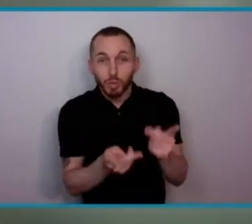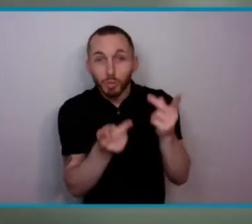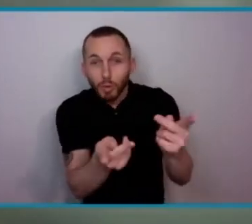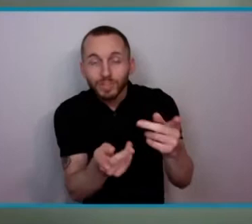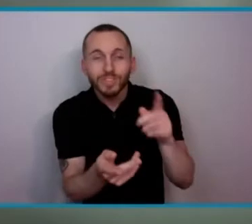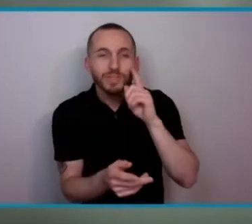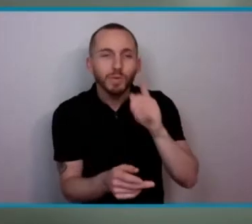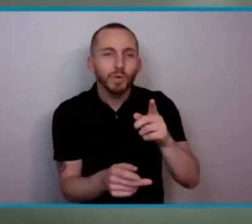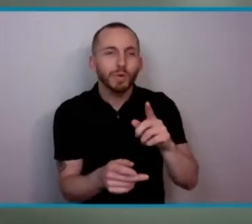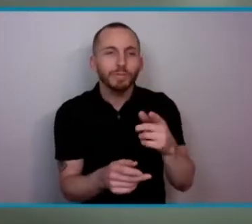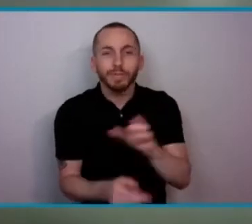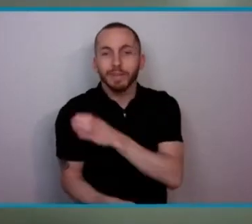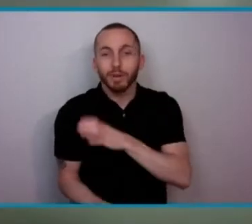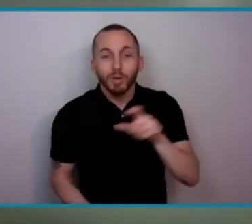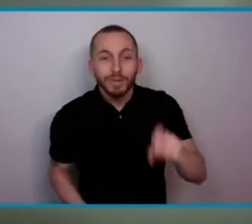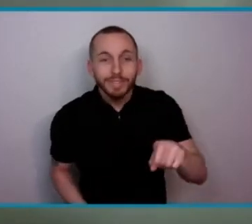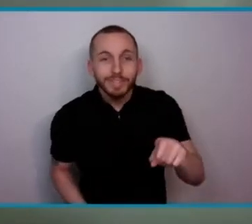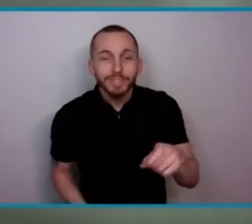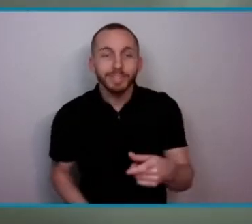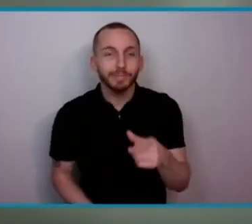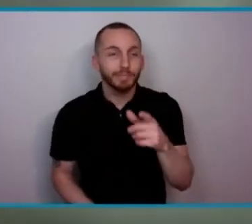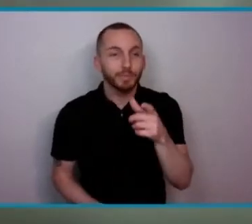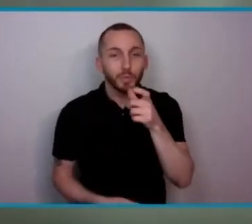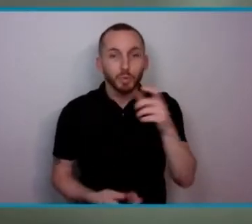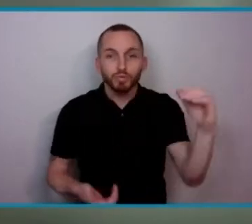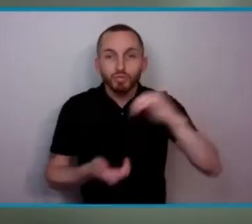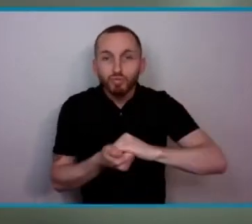patients served by Creative Forces and similar programs.